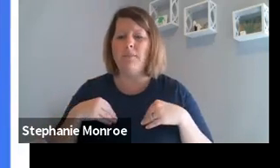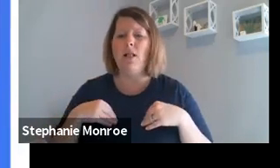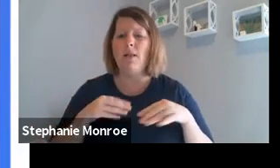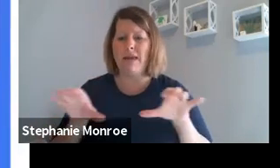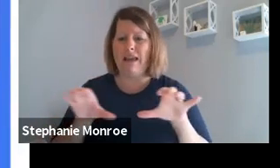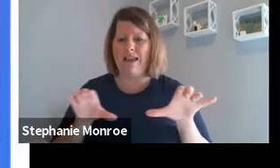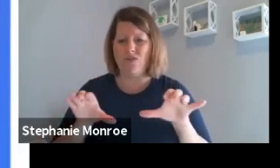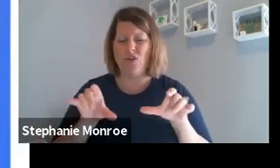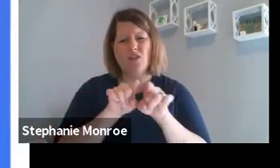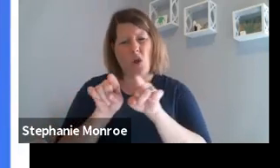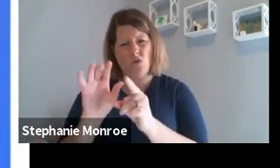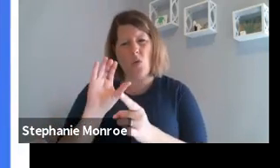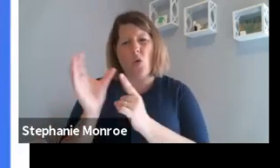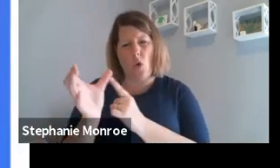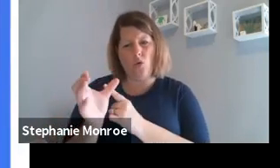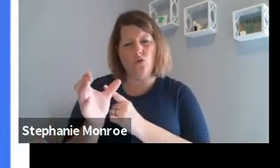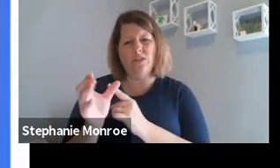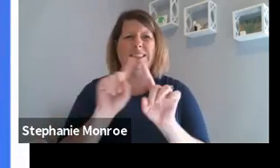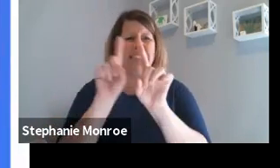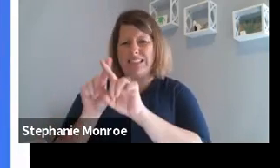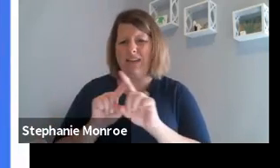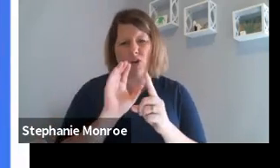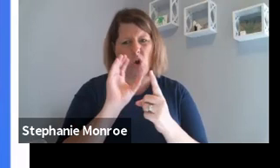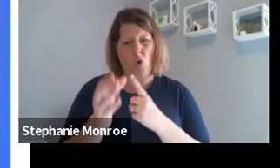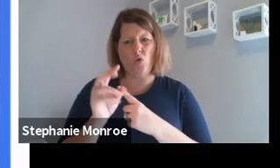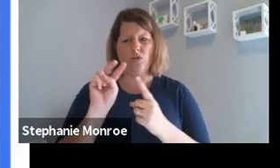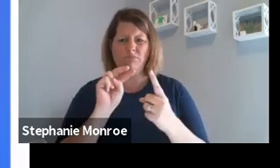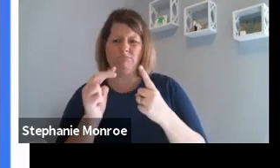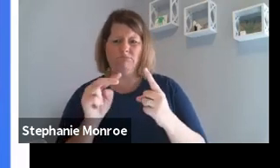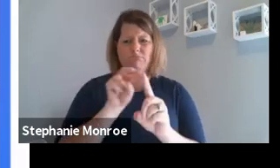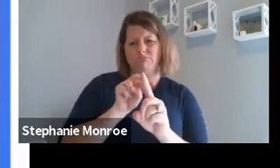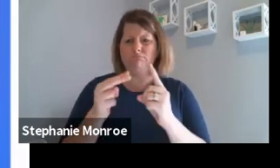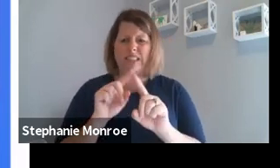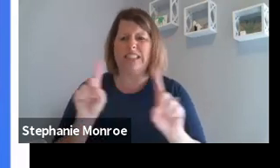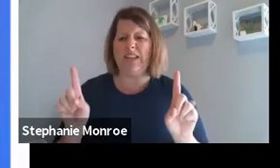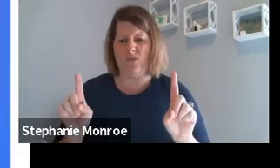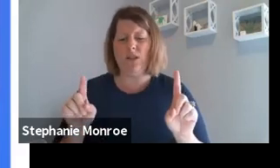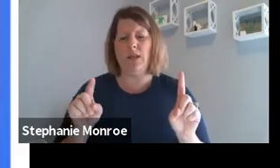very cultural, there are different cultures that see roles differently, but overall,